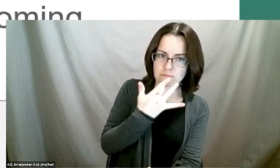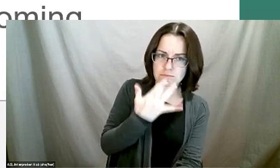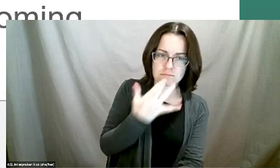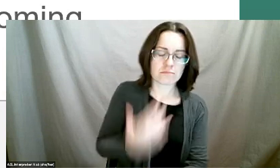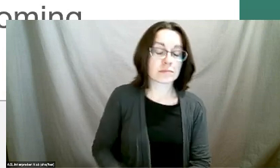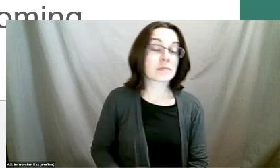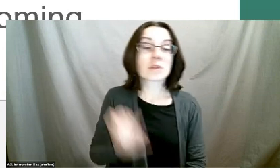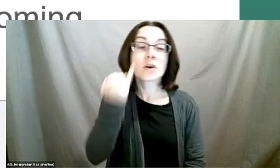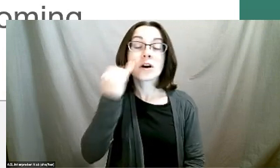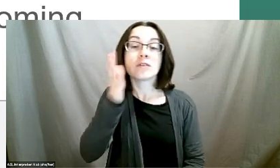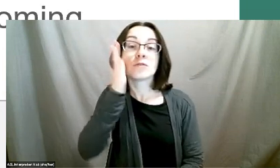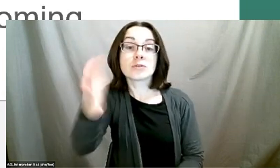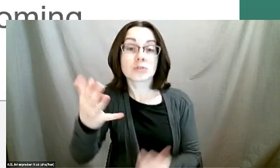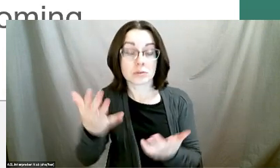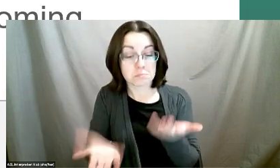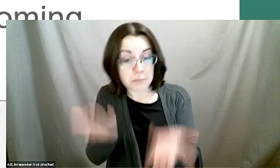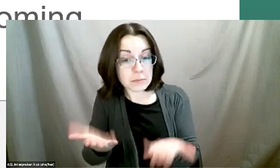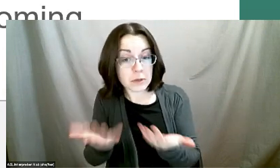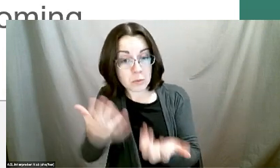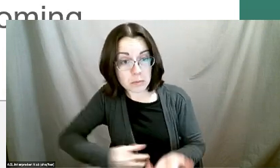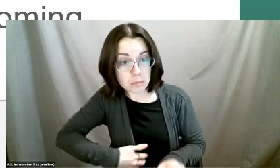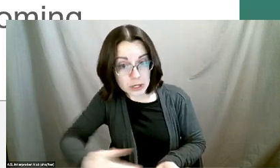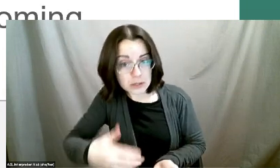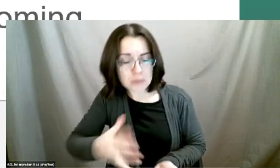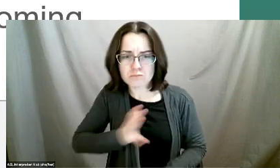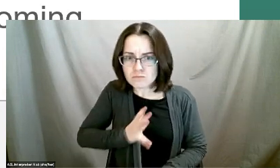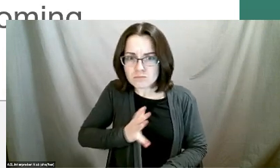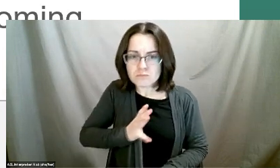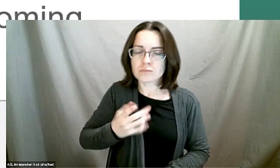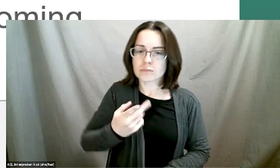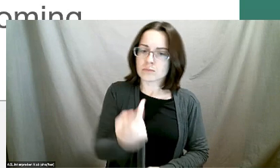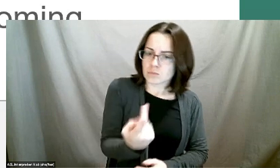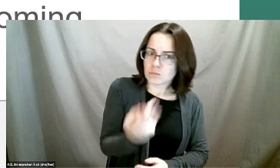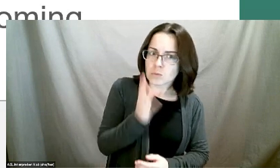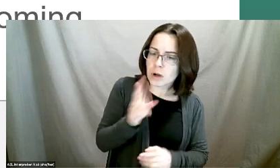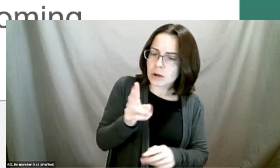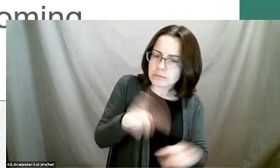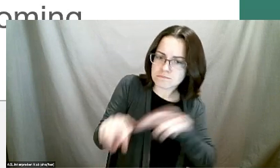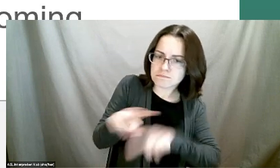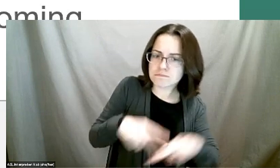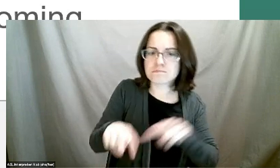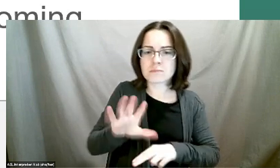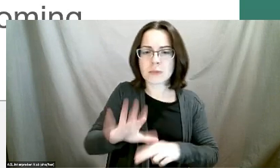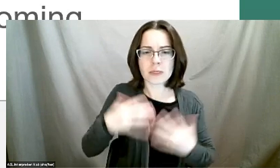We look at their other health issues and we talk about what might need to be addressed.